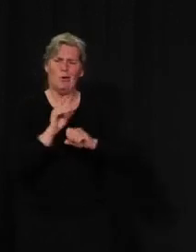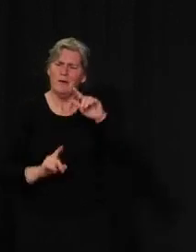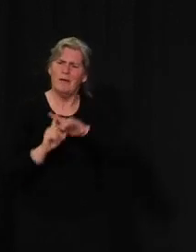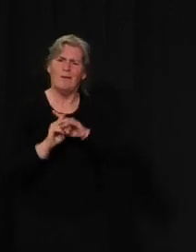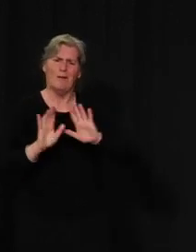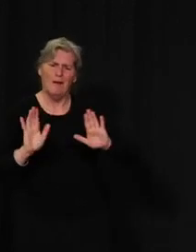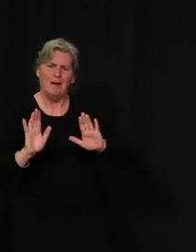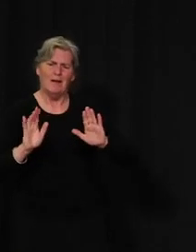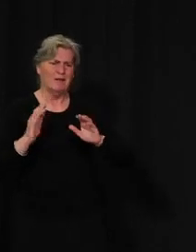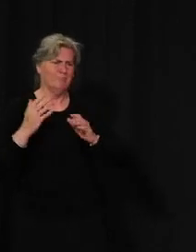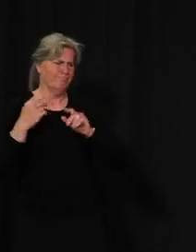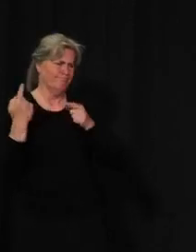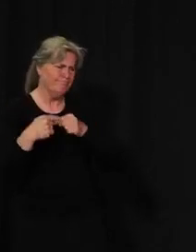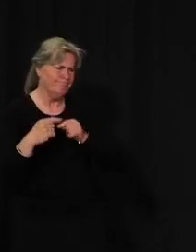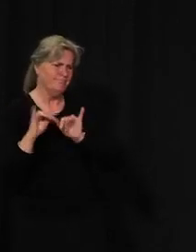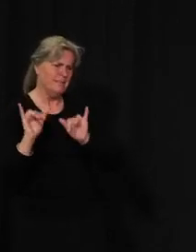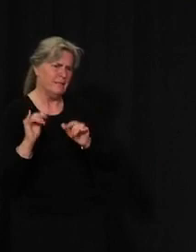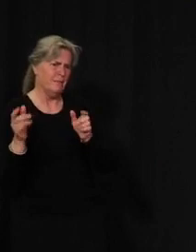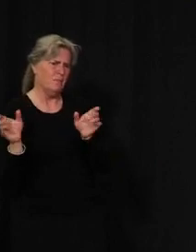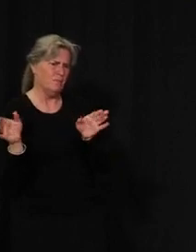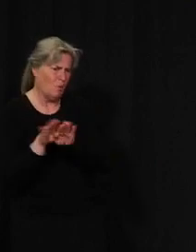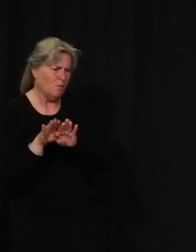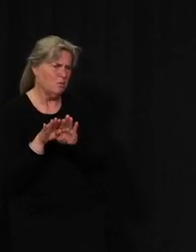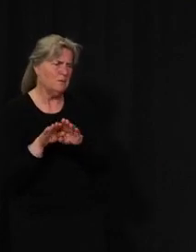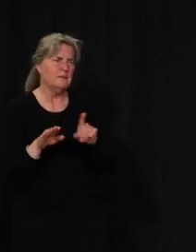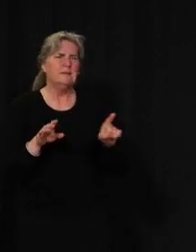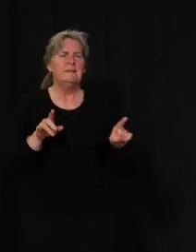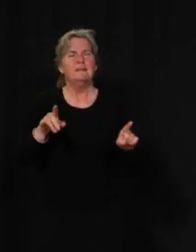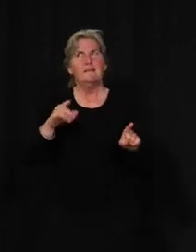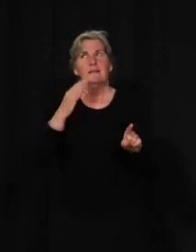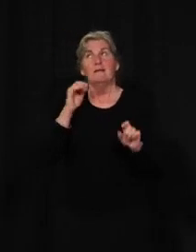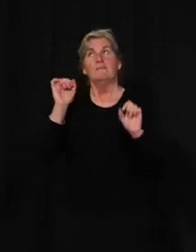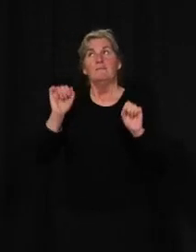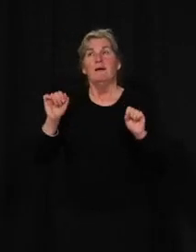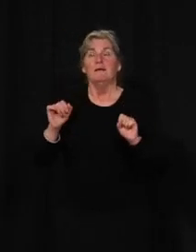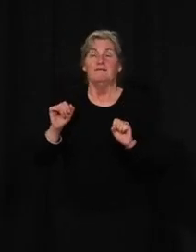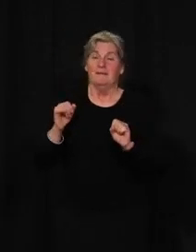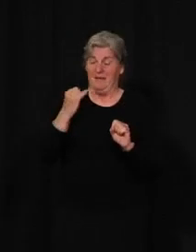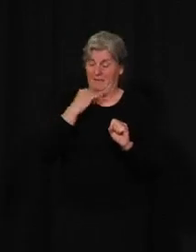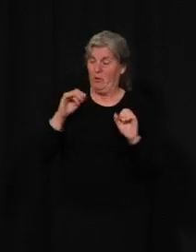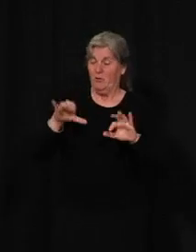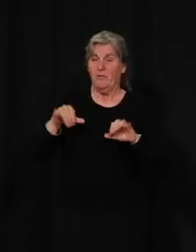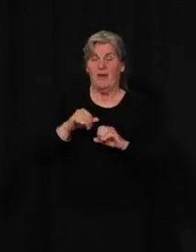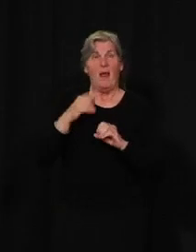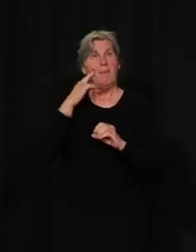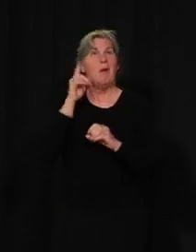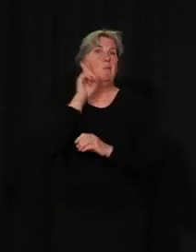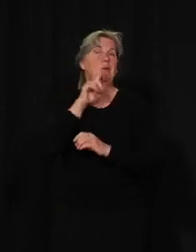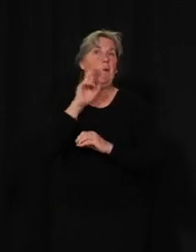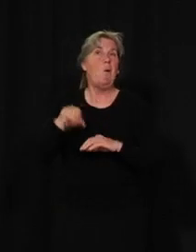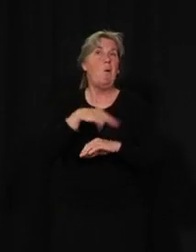to. If only we could do that and stl pretend that everything would be normal and relax our need to be